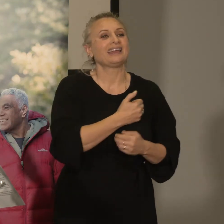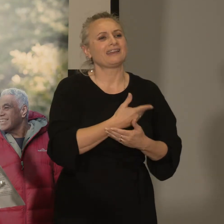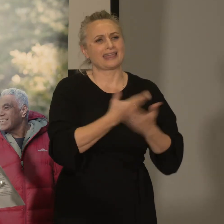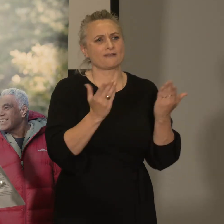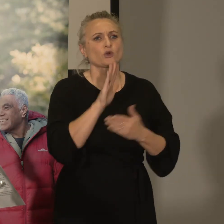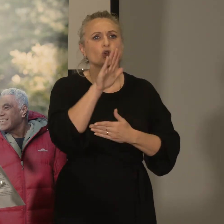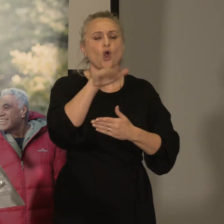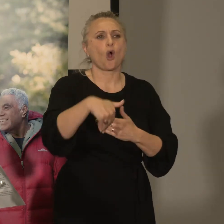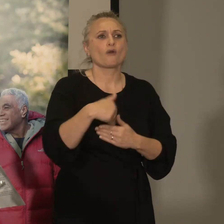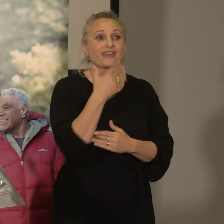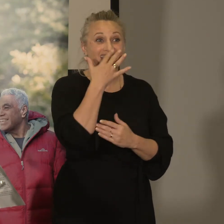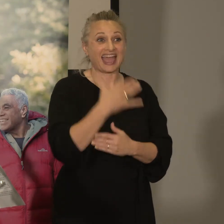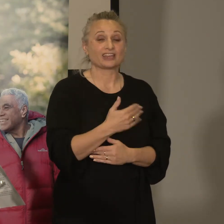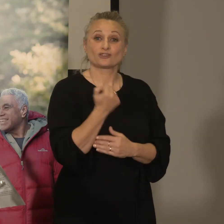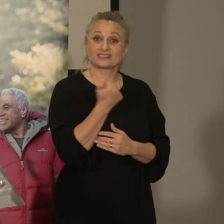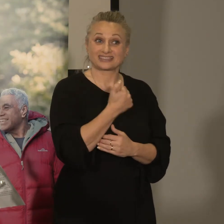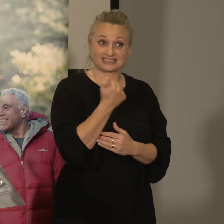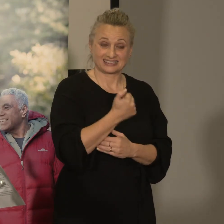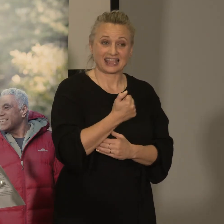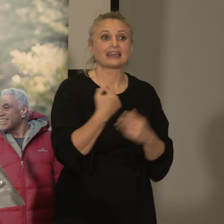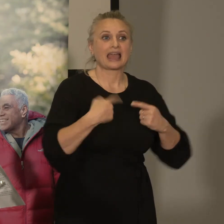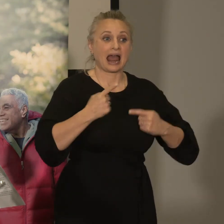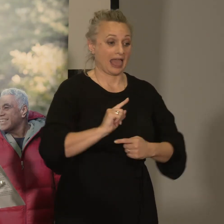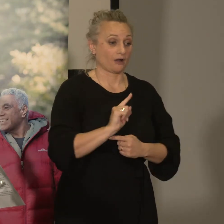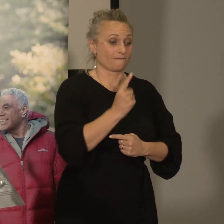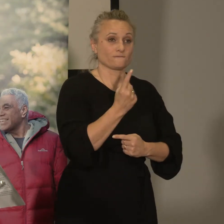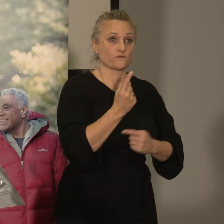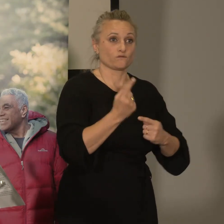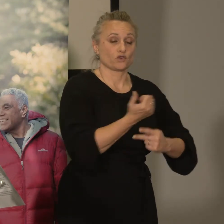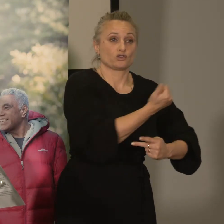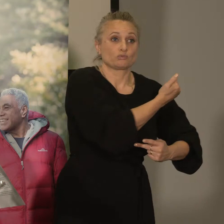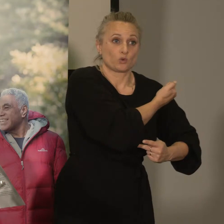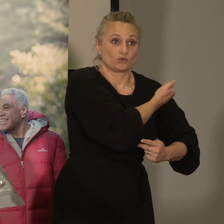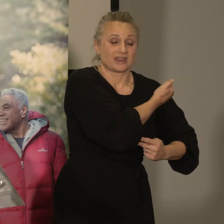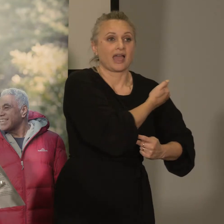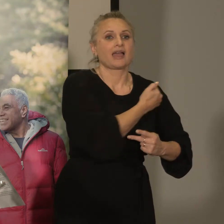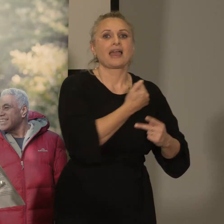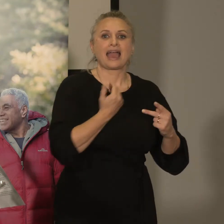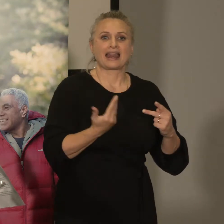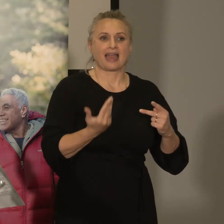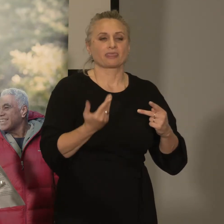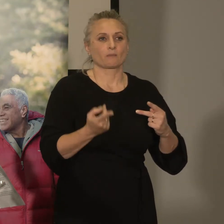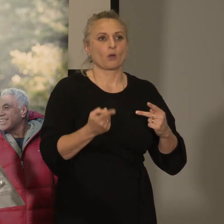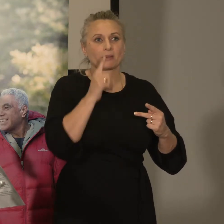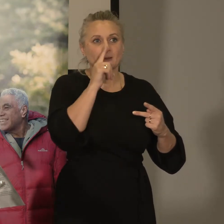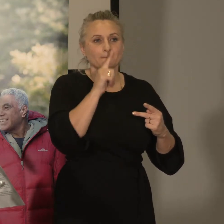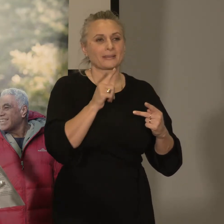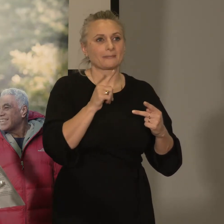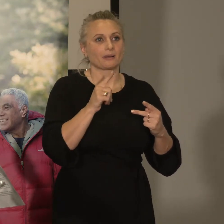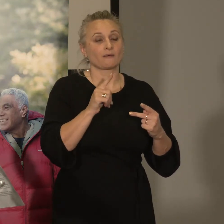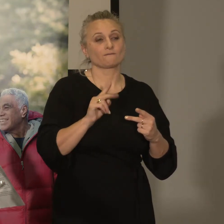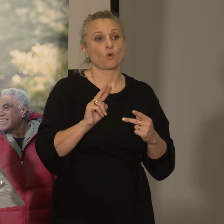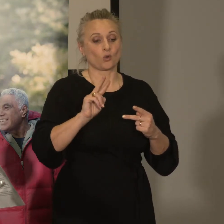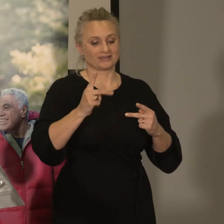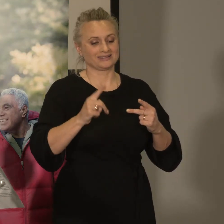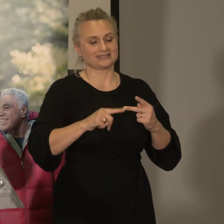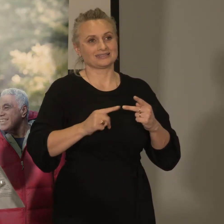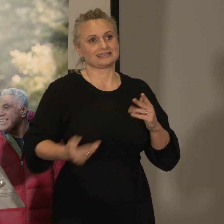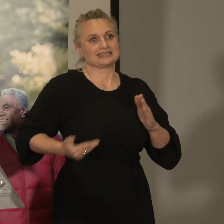know, everyone over the age of 16 here in New Zealand is eligible for the first booster and currently, it's those aged